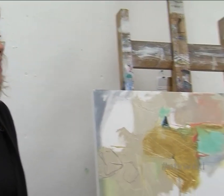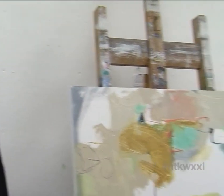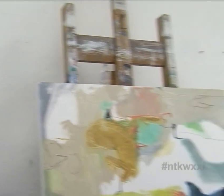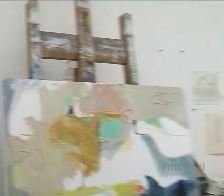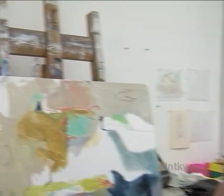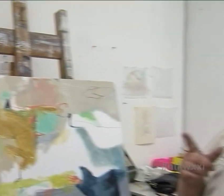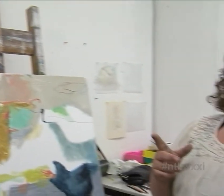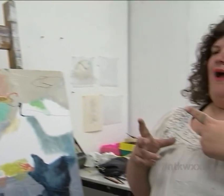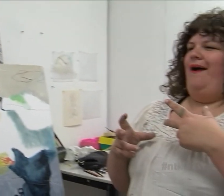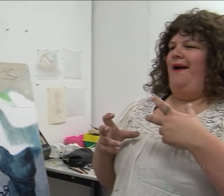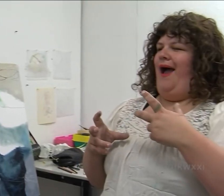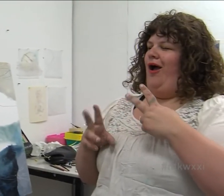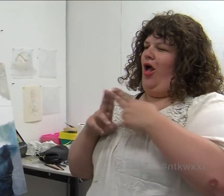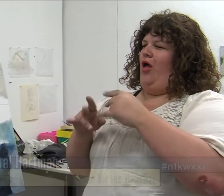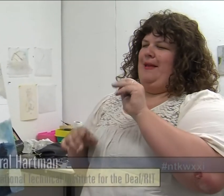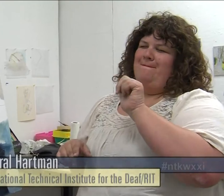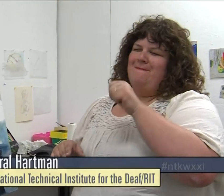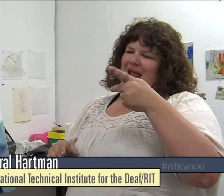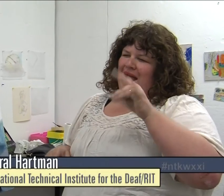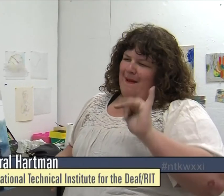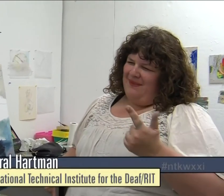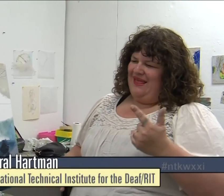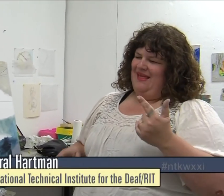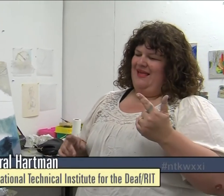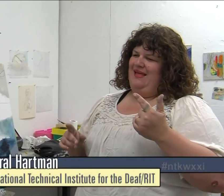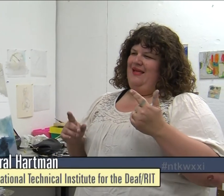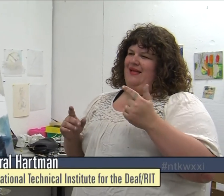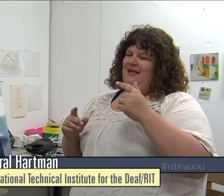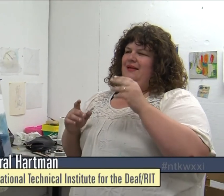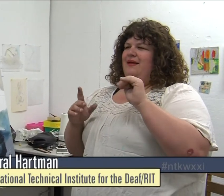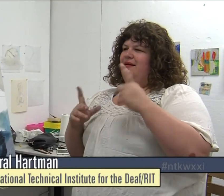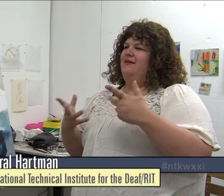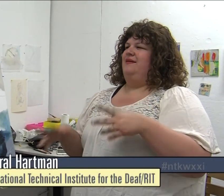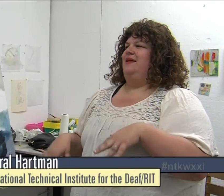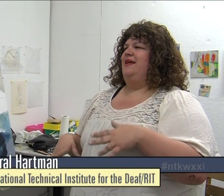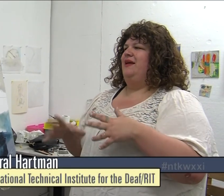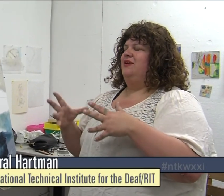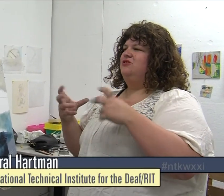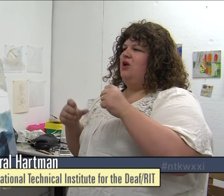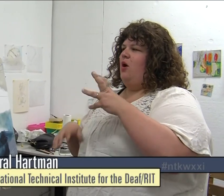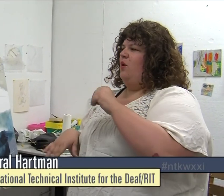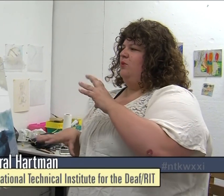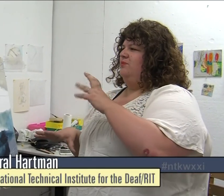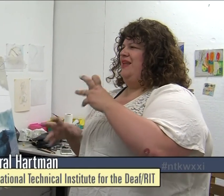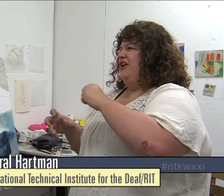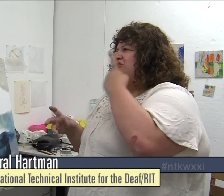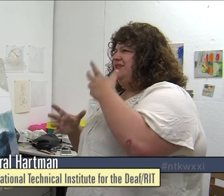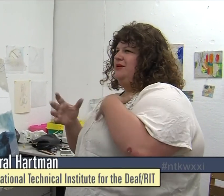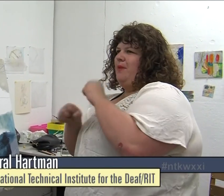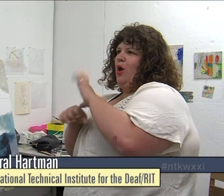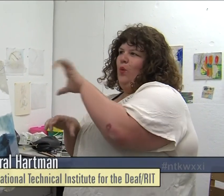(HARTMAN) IT'S NOT REALLY A FORMAL ART TERM BUT I CALL IT MAPPING.